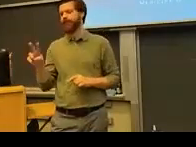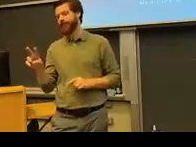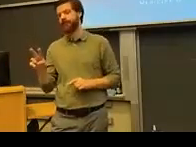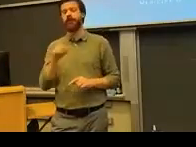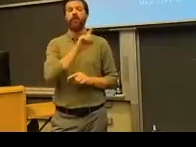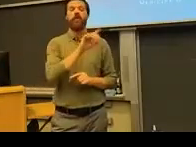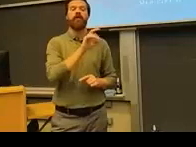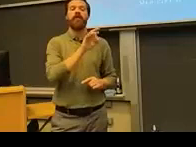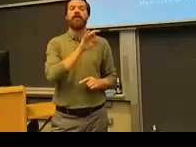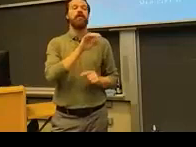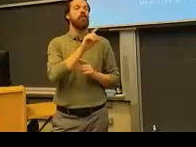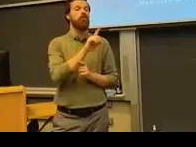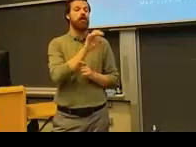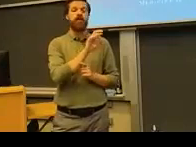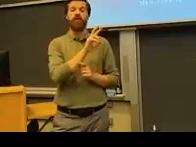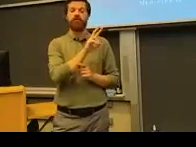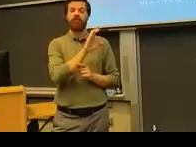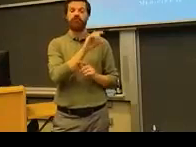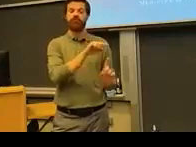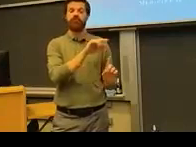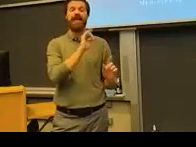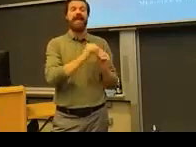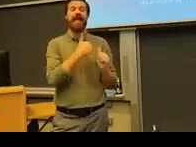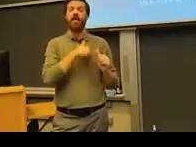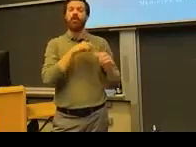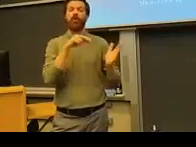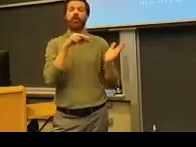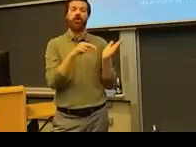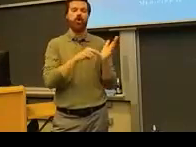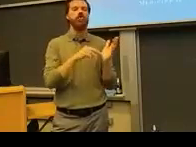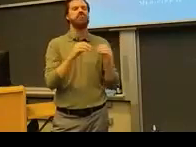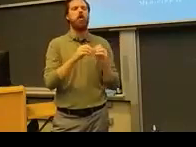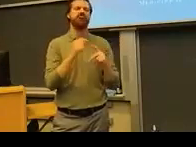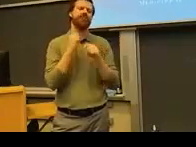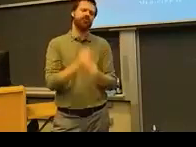feel like the way we conduct nursing is a lot more traditional um we're really focused on